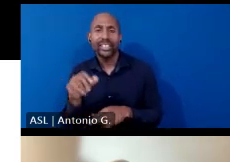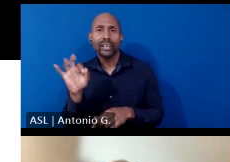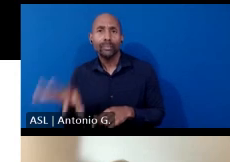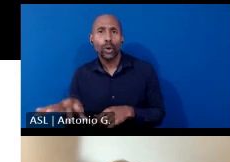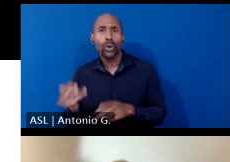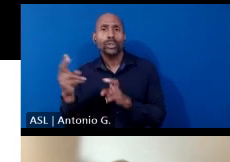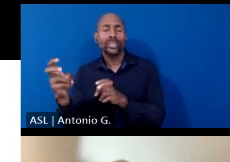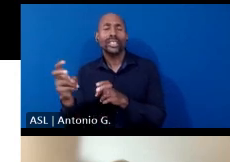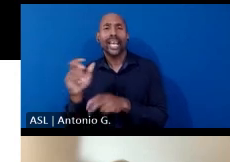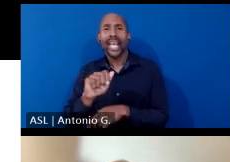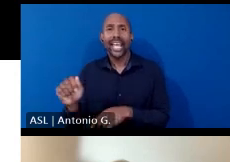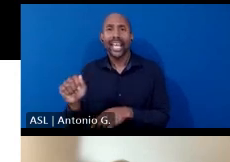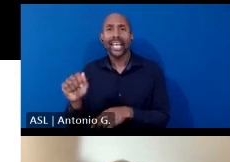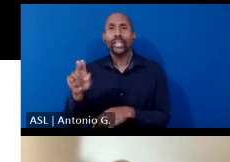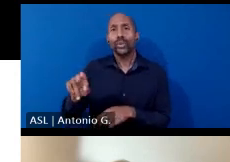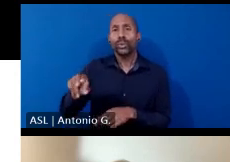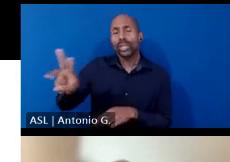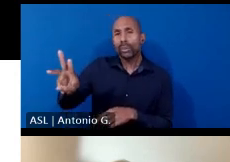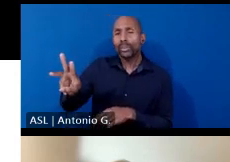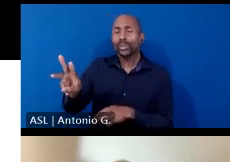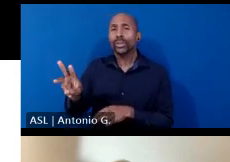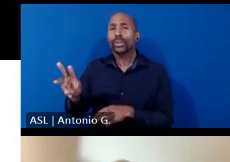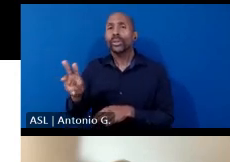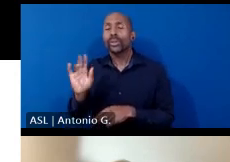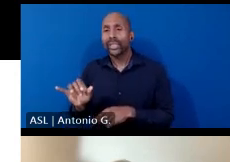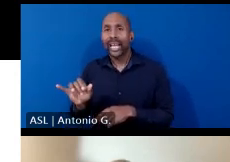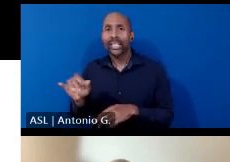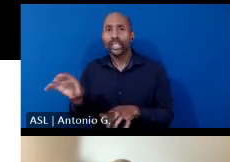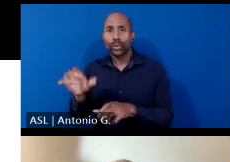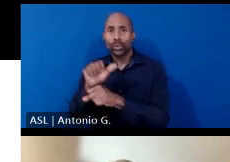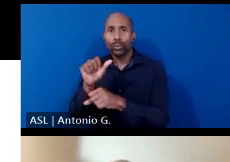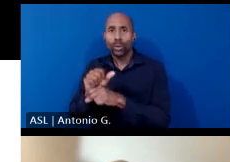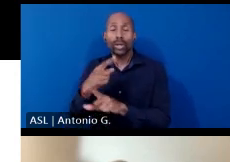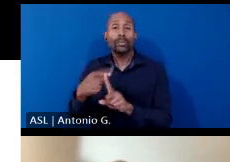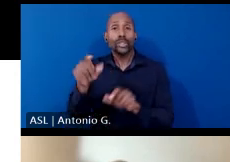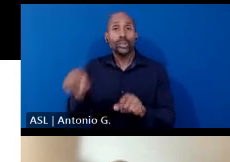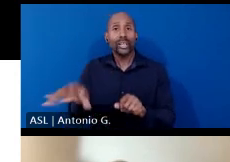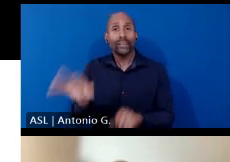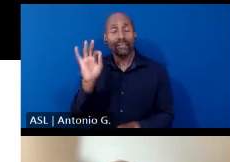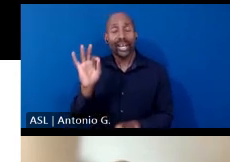doing work. You can even navigate to STEM teaching tools to find some